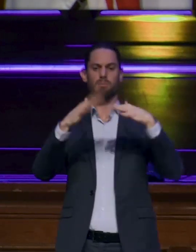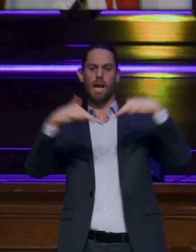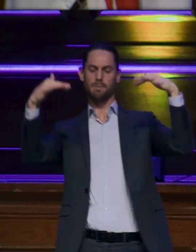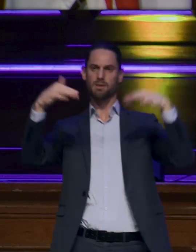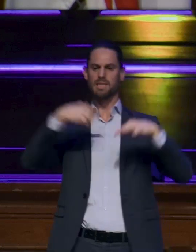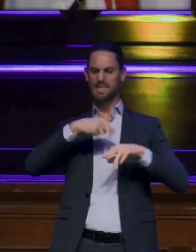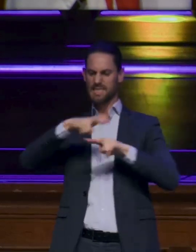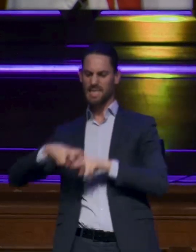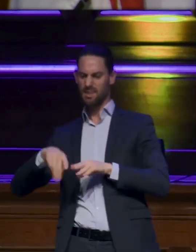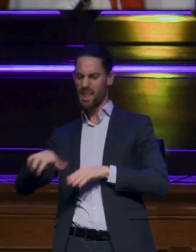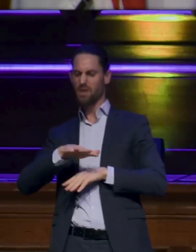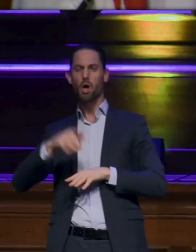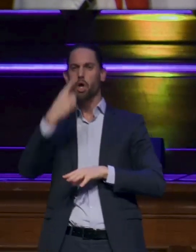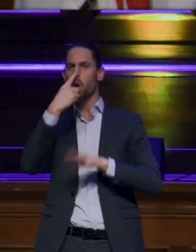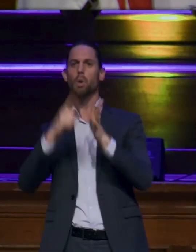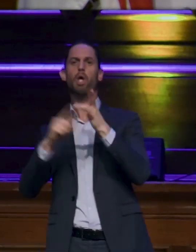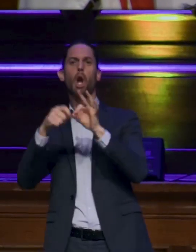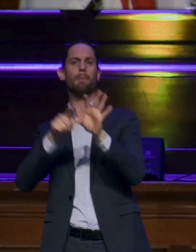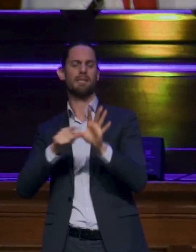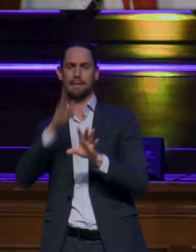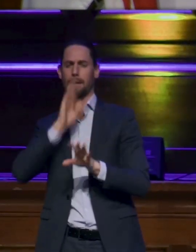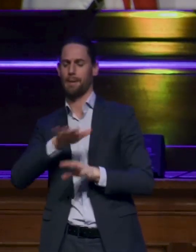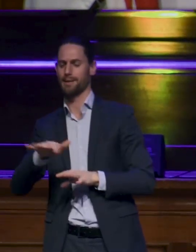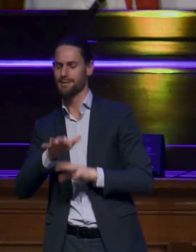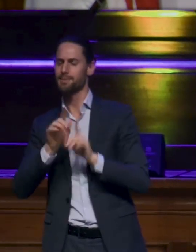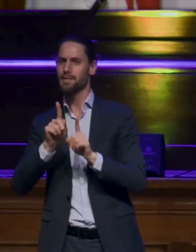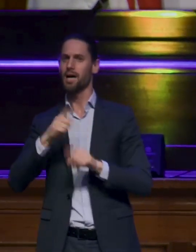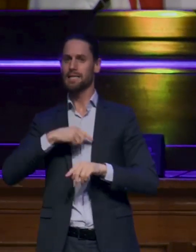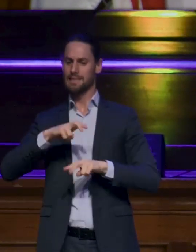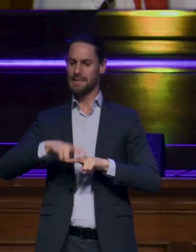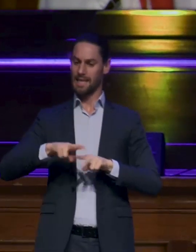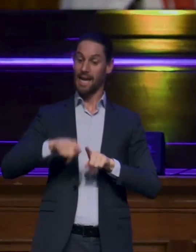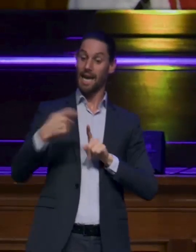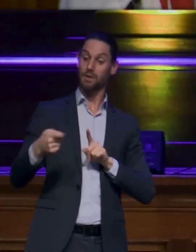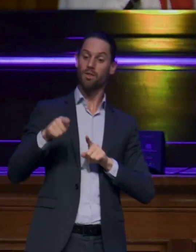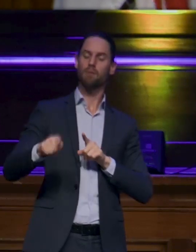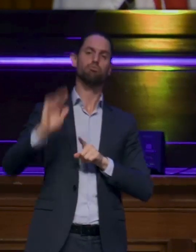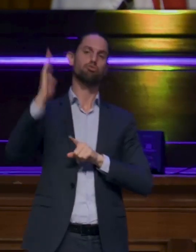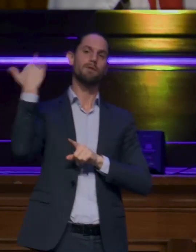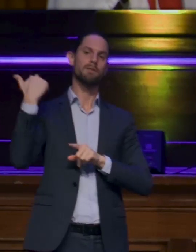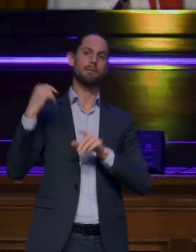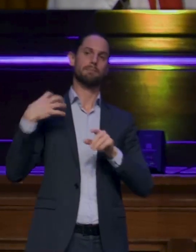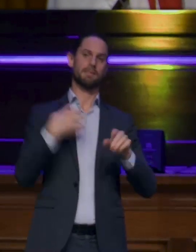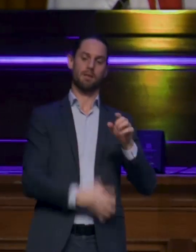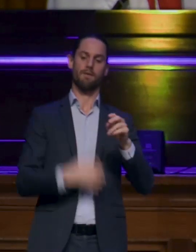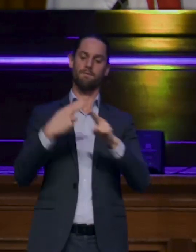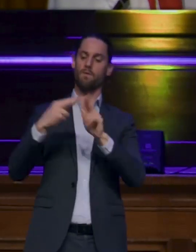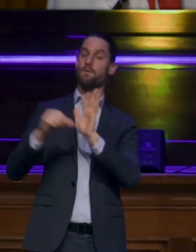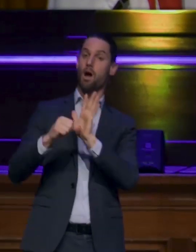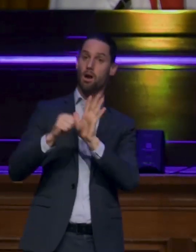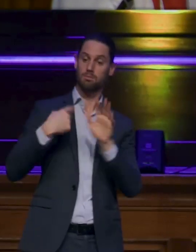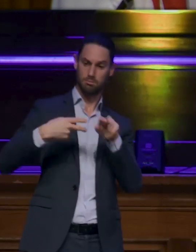to sit and I was sitting next to our ex Minister of Finance and in the debating